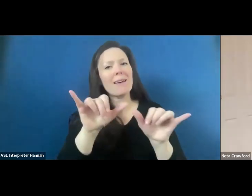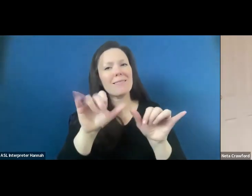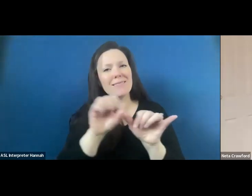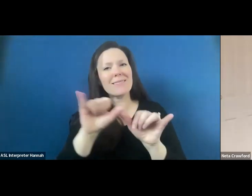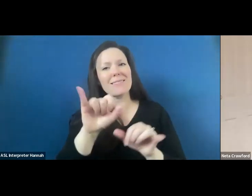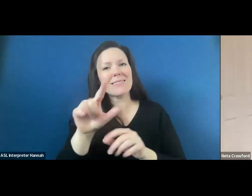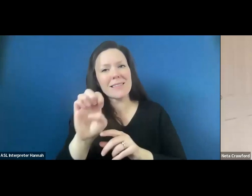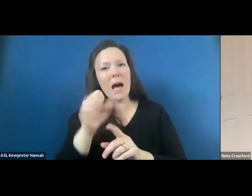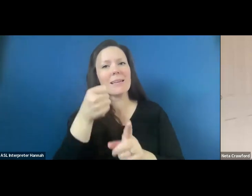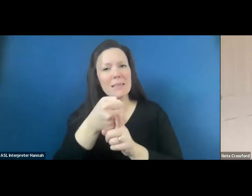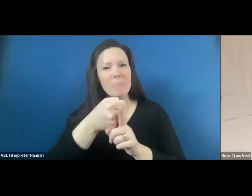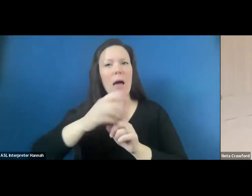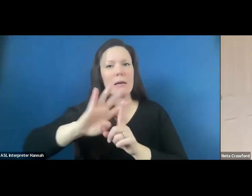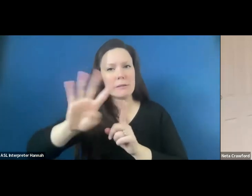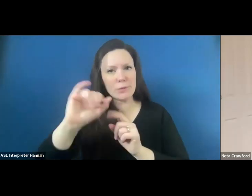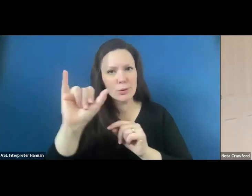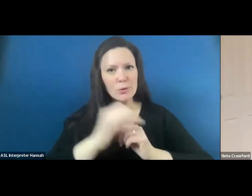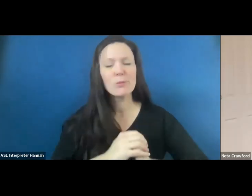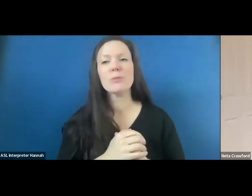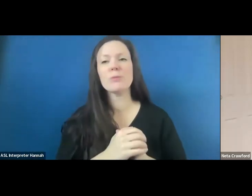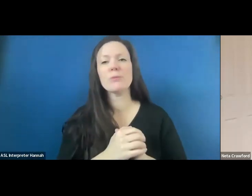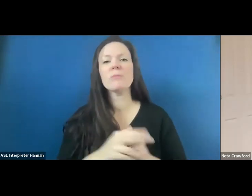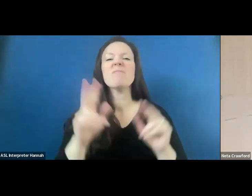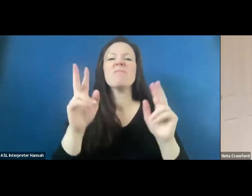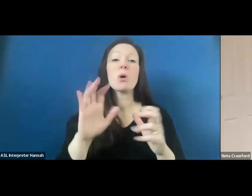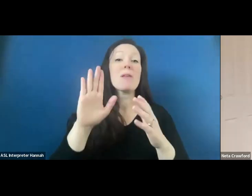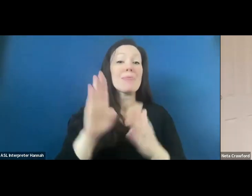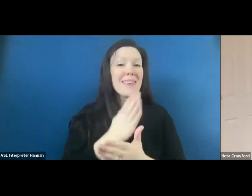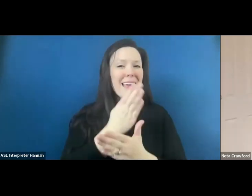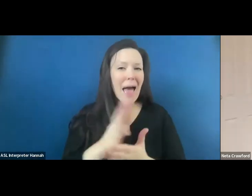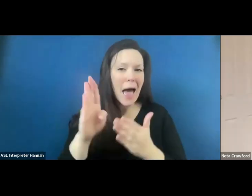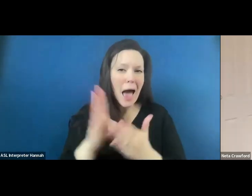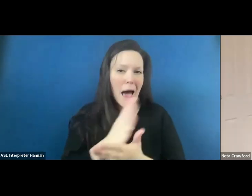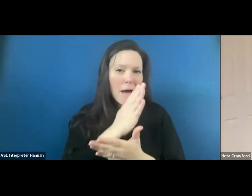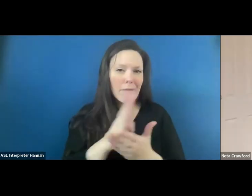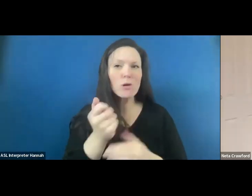So the average annual emissions from 1975 to 1991